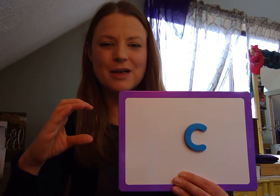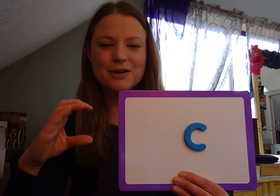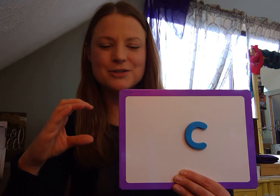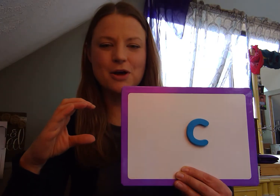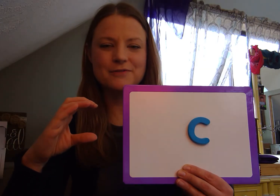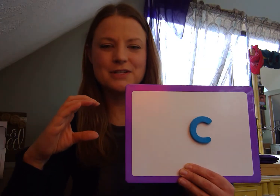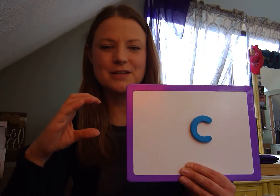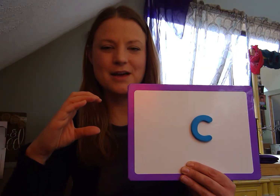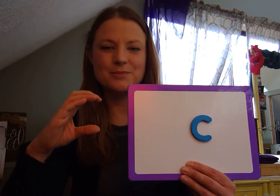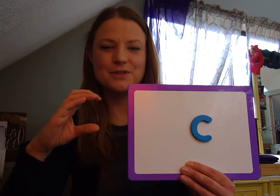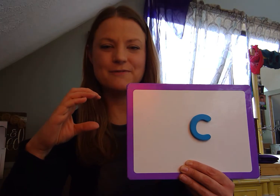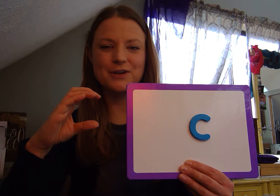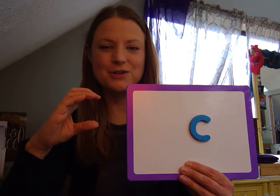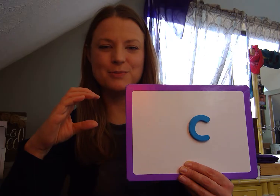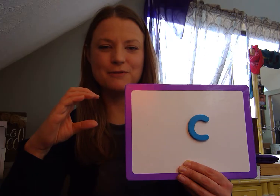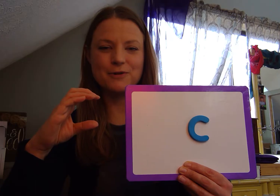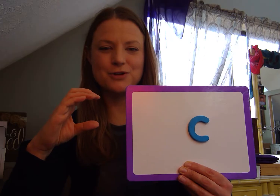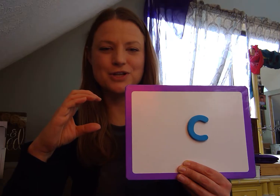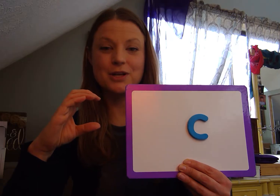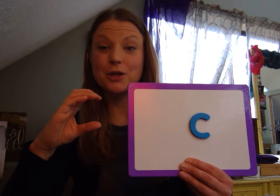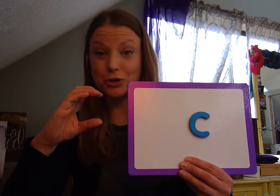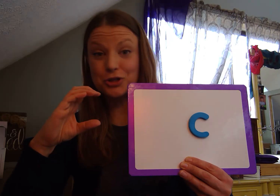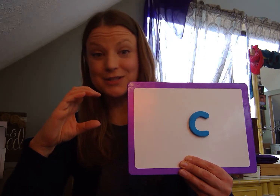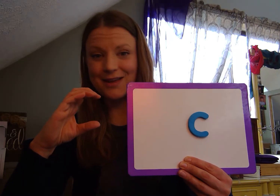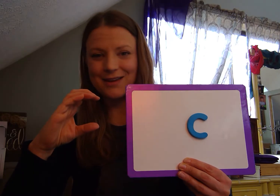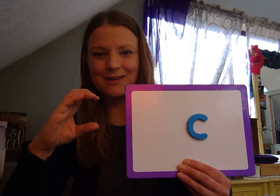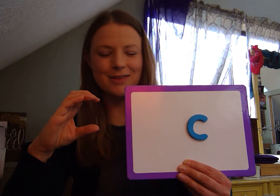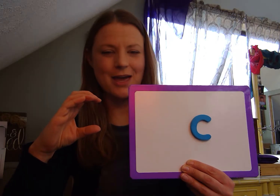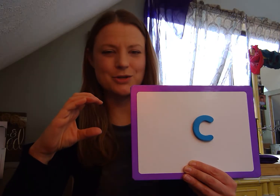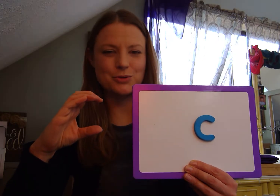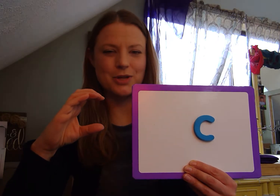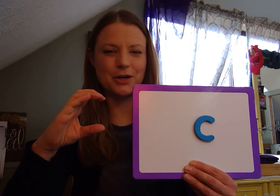letters oftentimes the finger spelled version looks like the actual letter